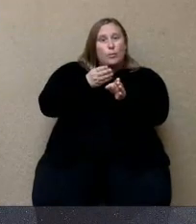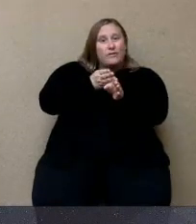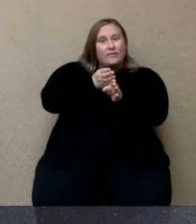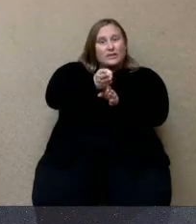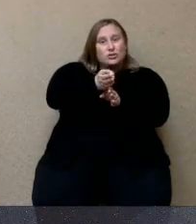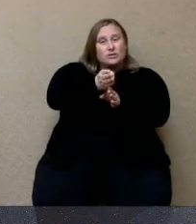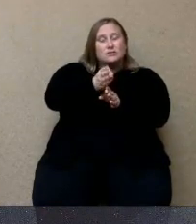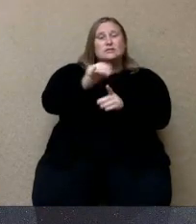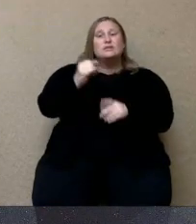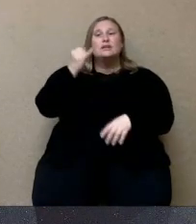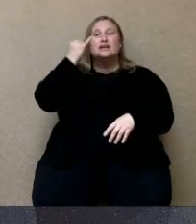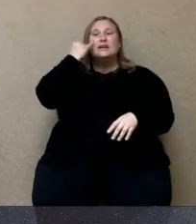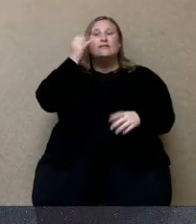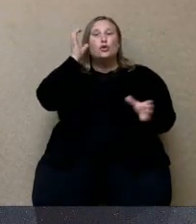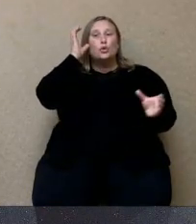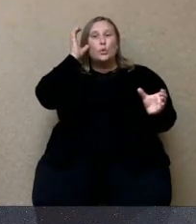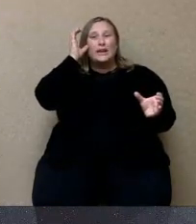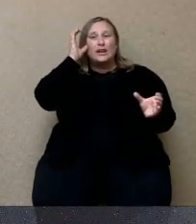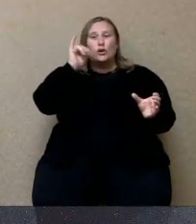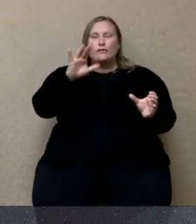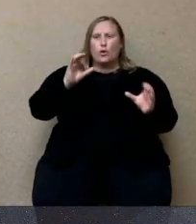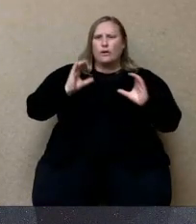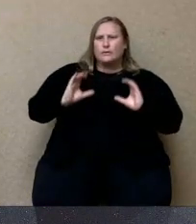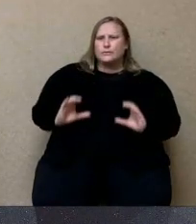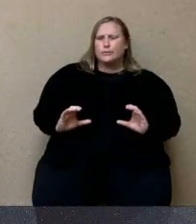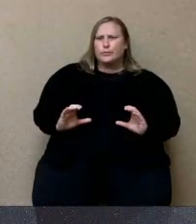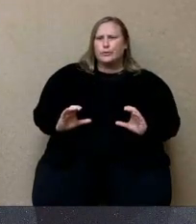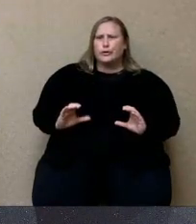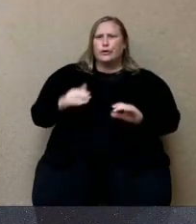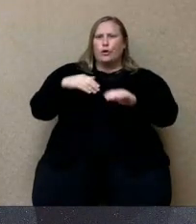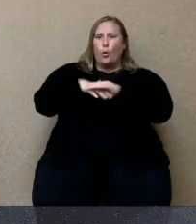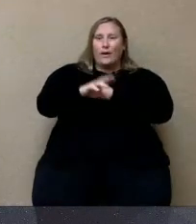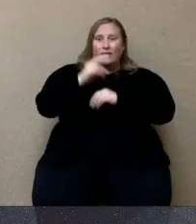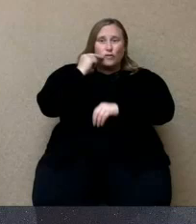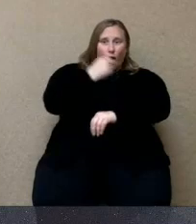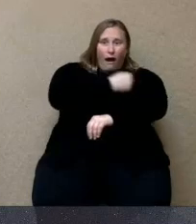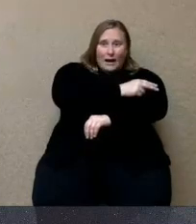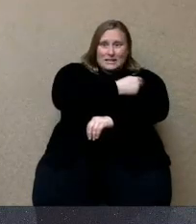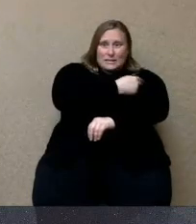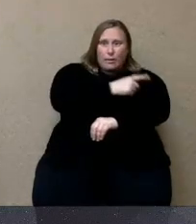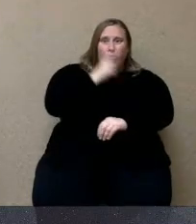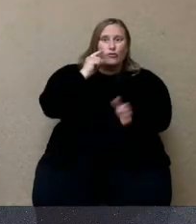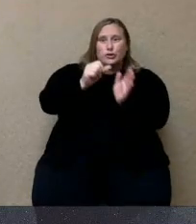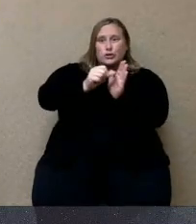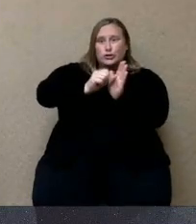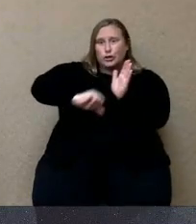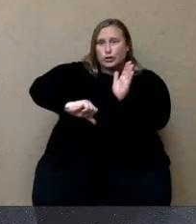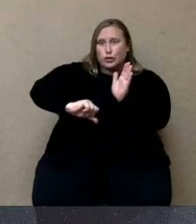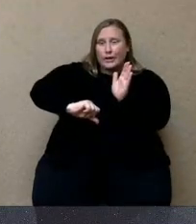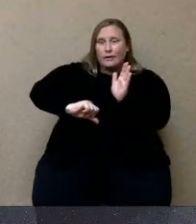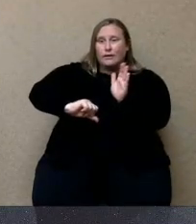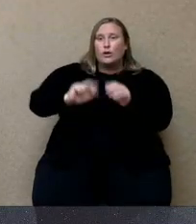of your consumers going in for a hospitalization, perhaps for a surgery, UW was great.